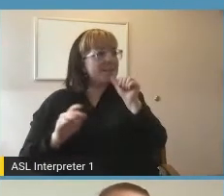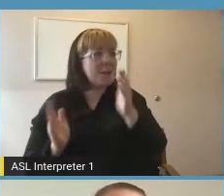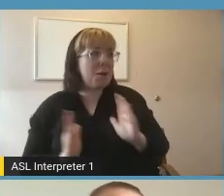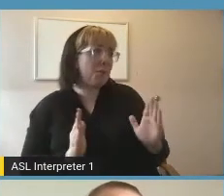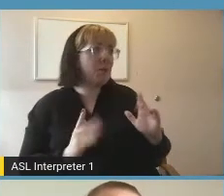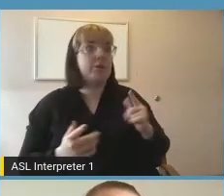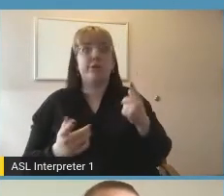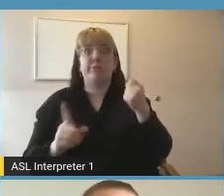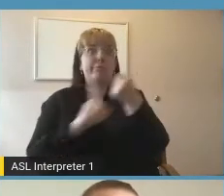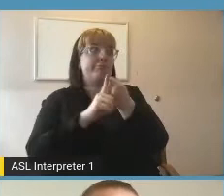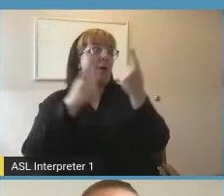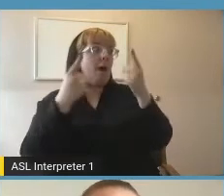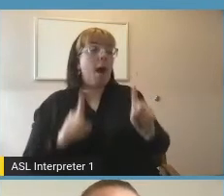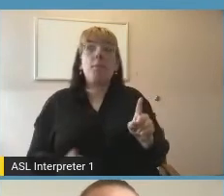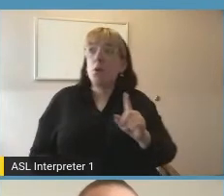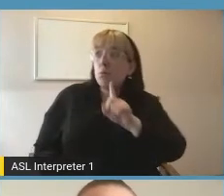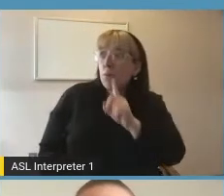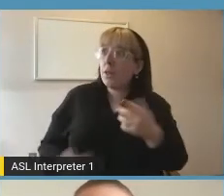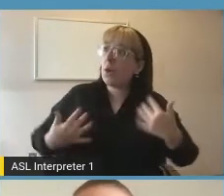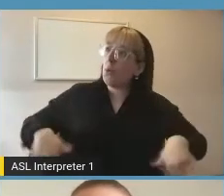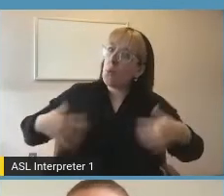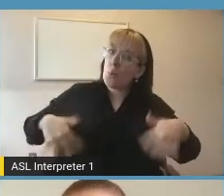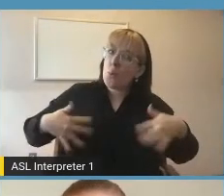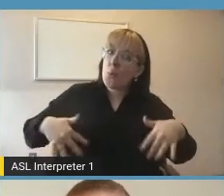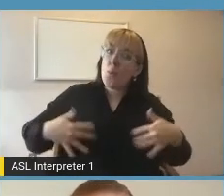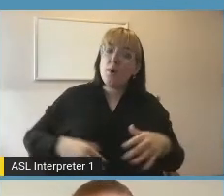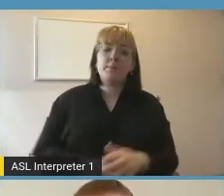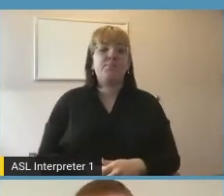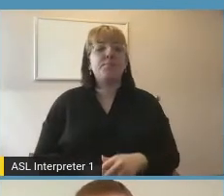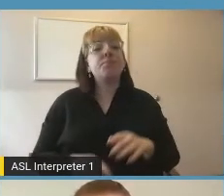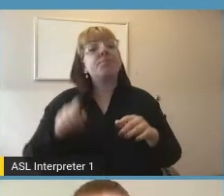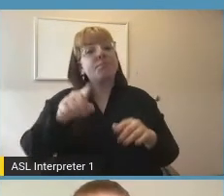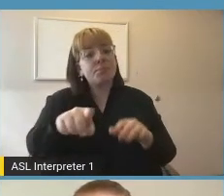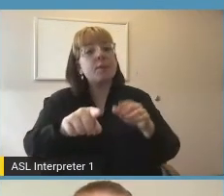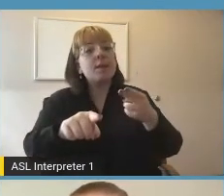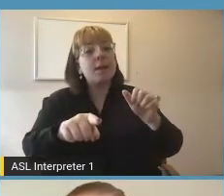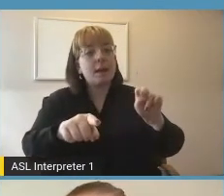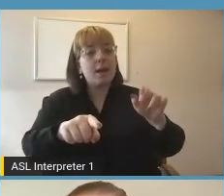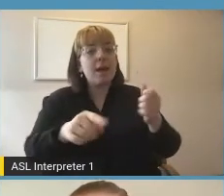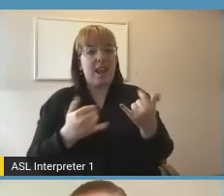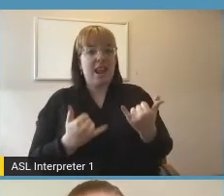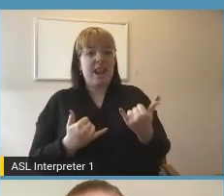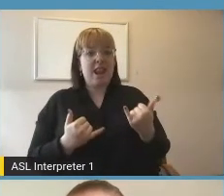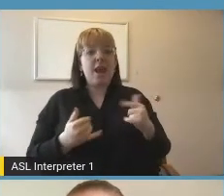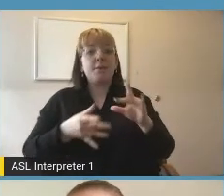So that is the unedited audio you can hear there is a lot of noises where I am mishandling